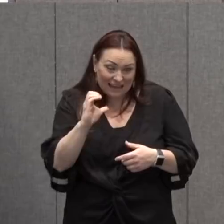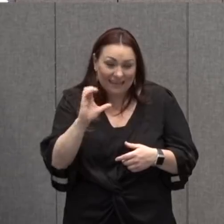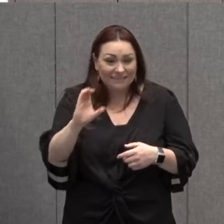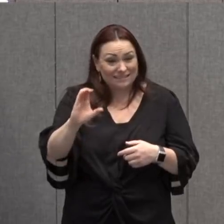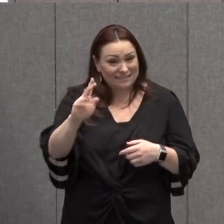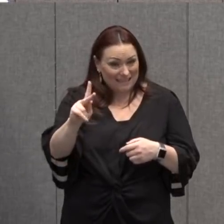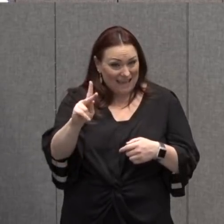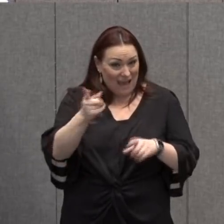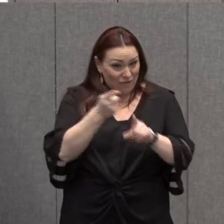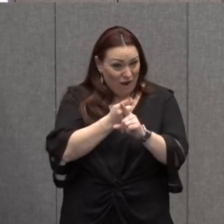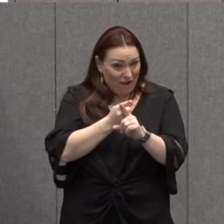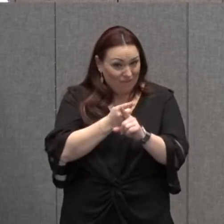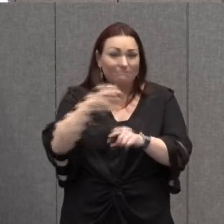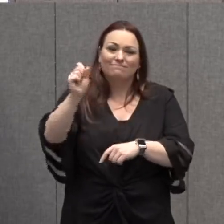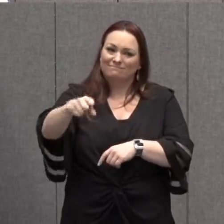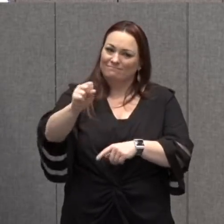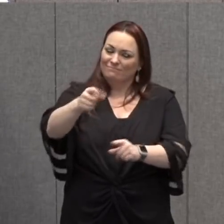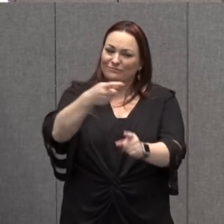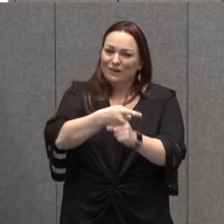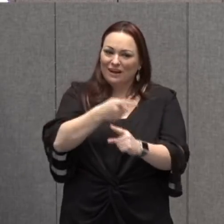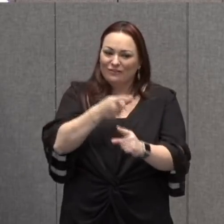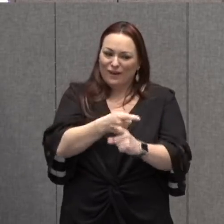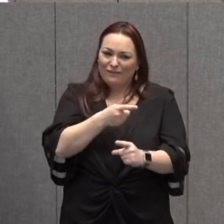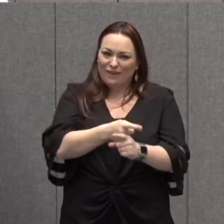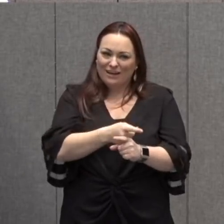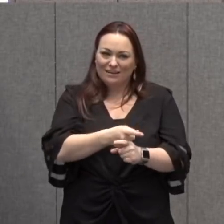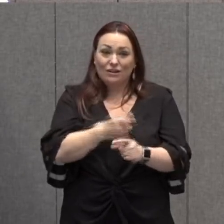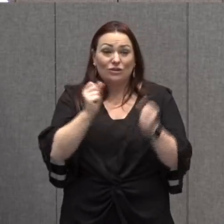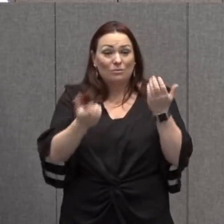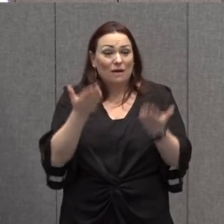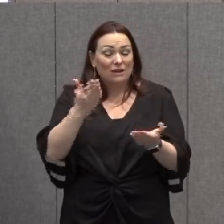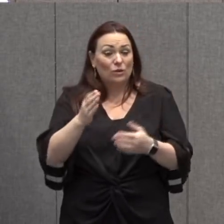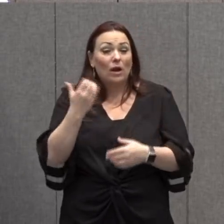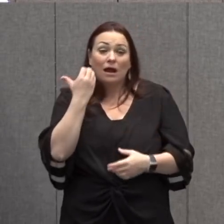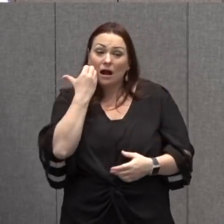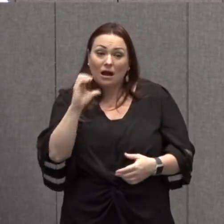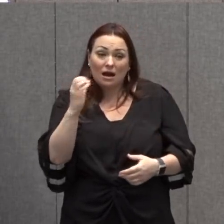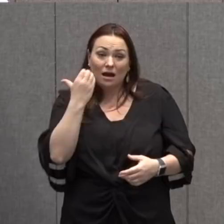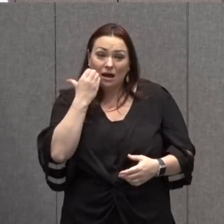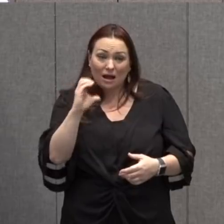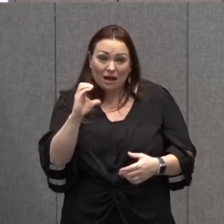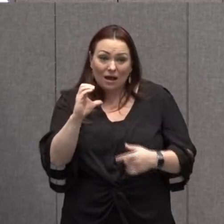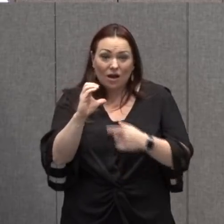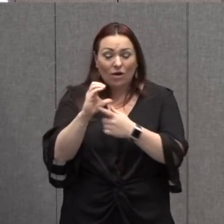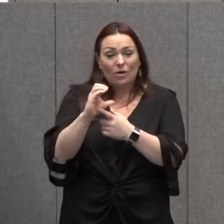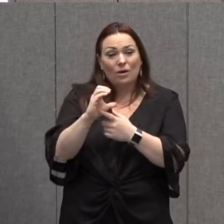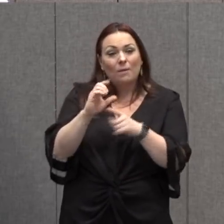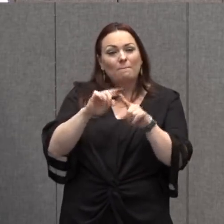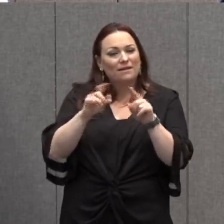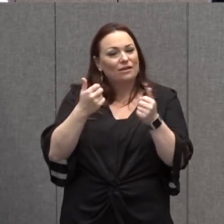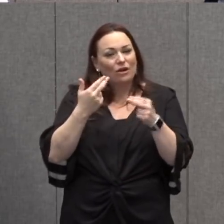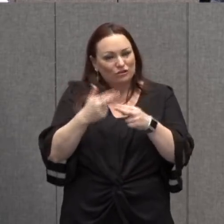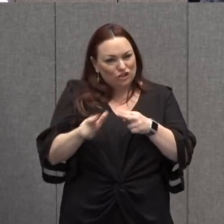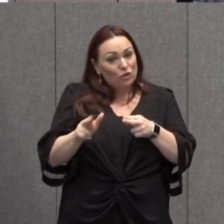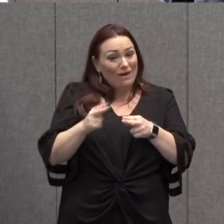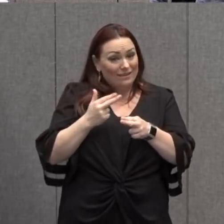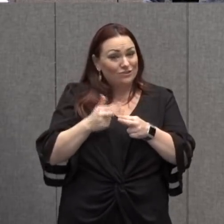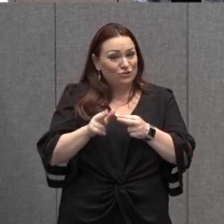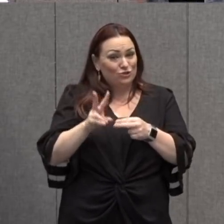I thought that might trick you and you might do just a K, or like the KE, but they're all short vowels, you were right. Yeah, they were short vowels.